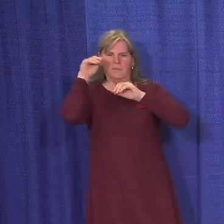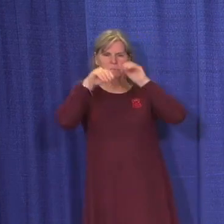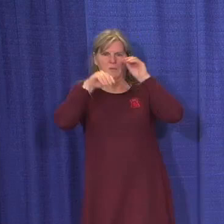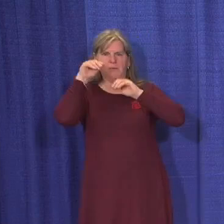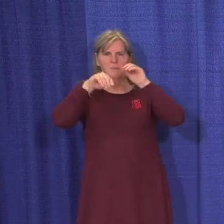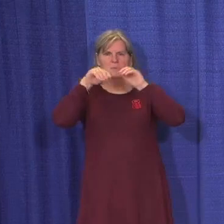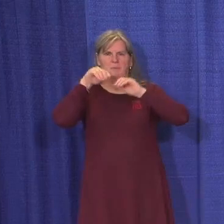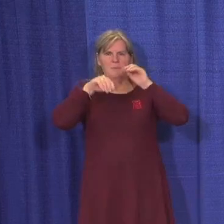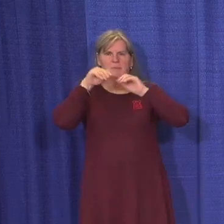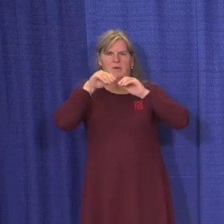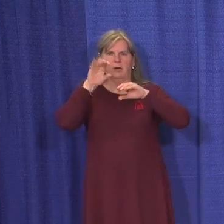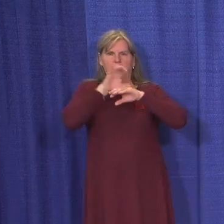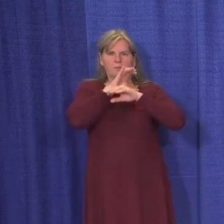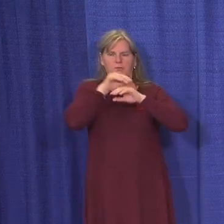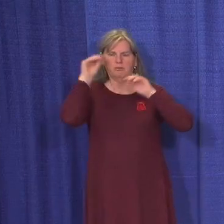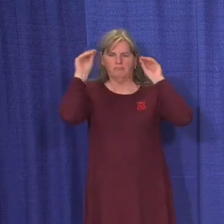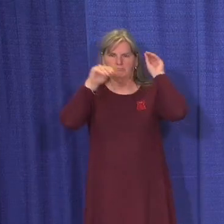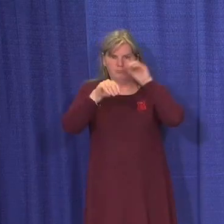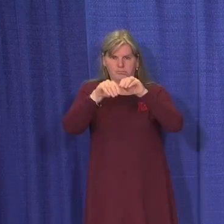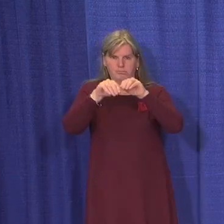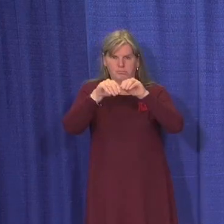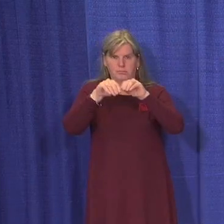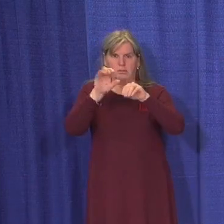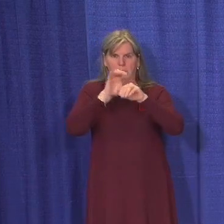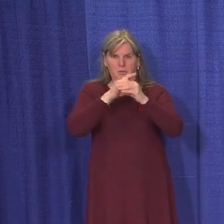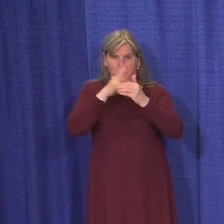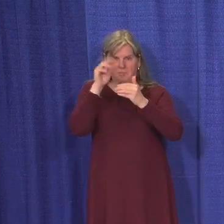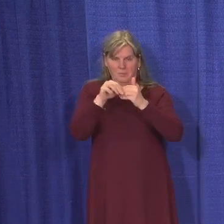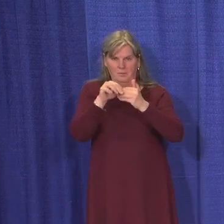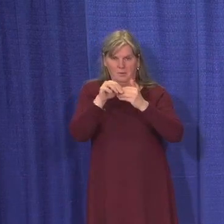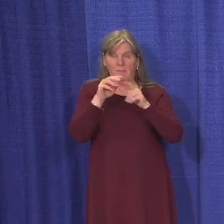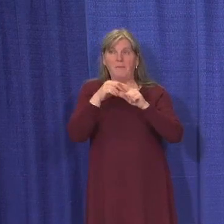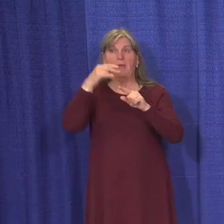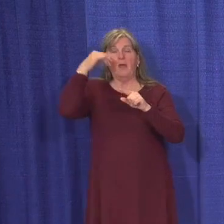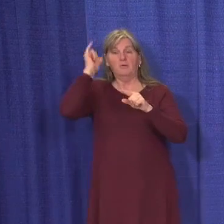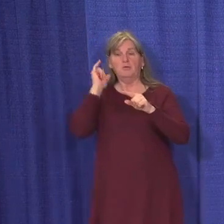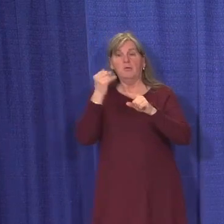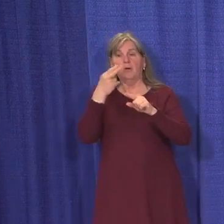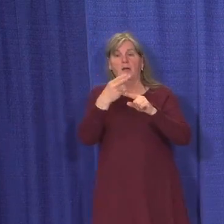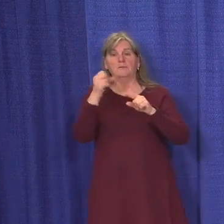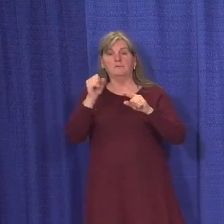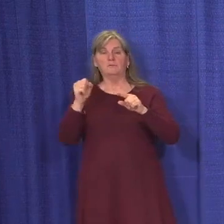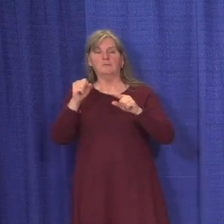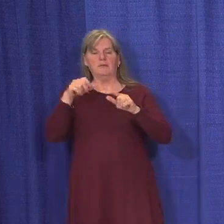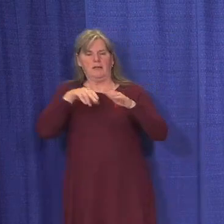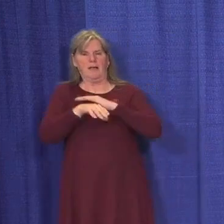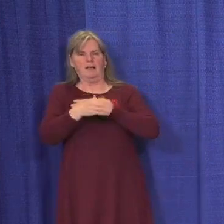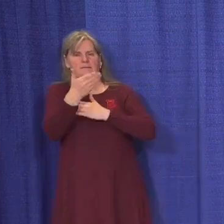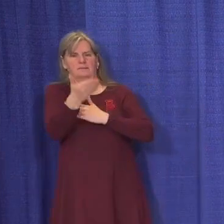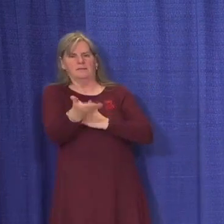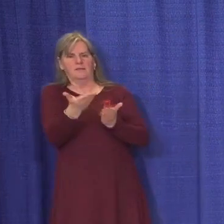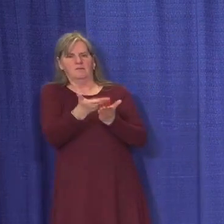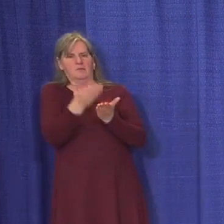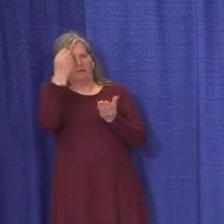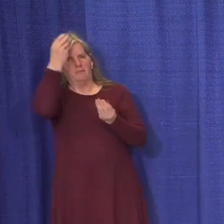you did, you -- your vaccine dose and the lot number gets